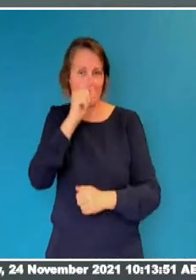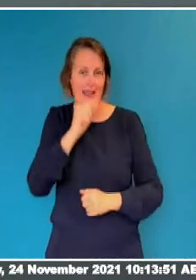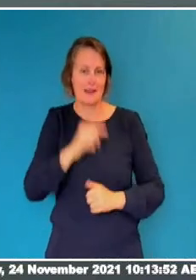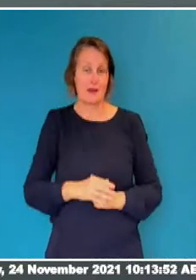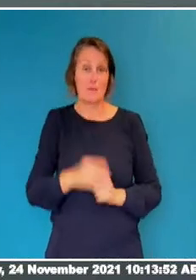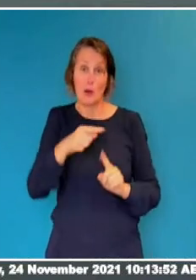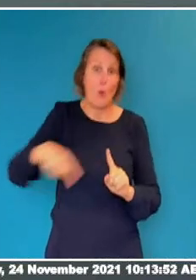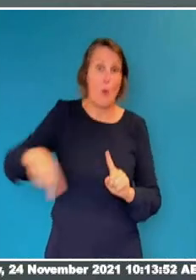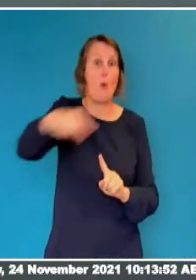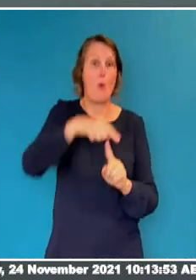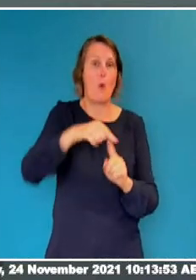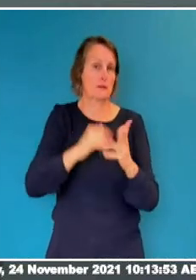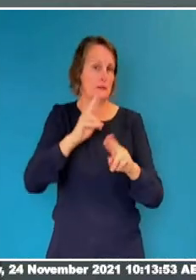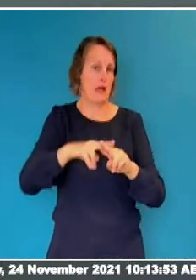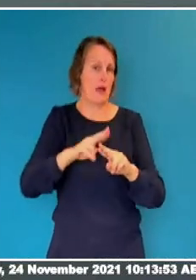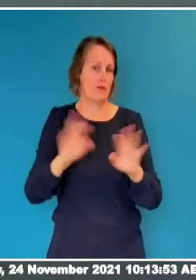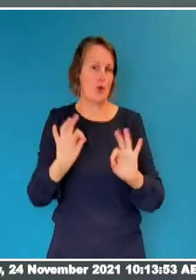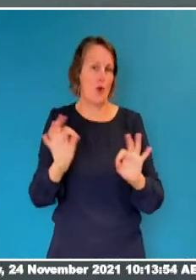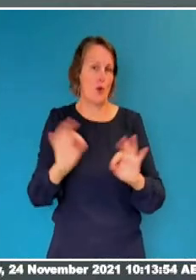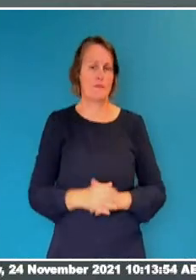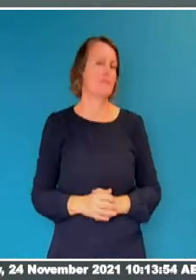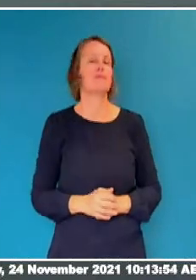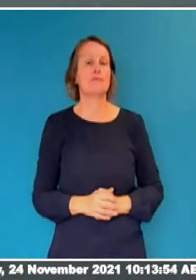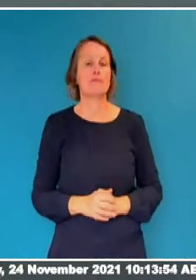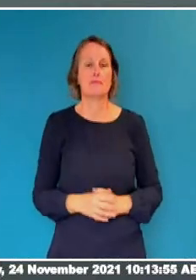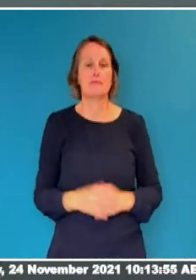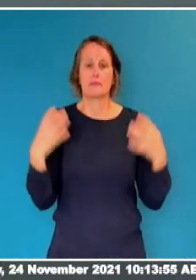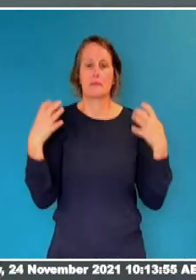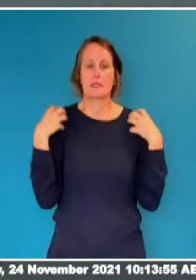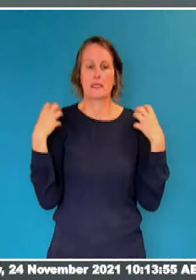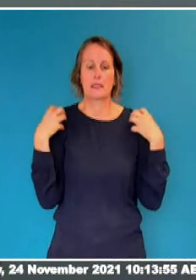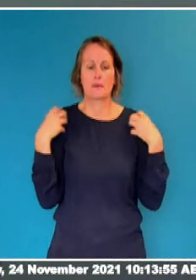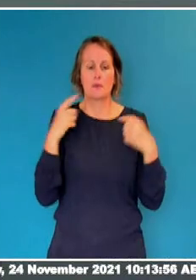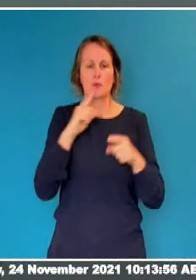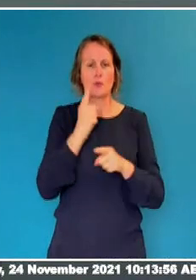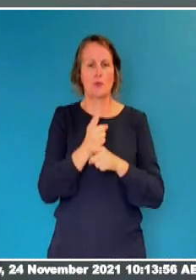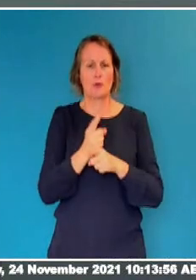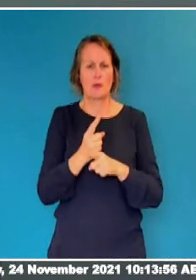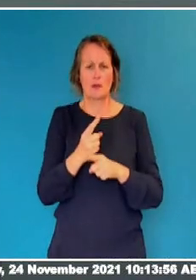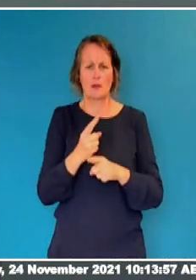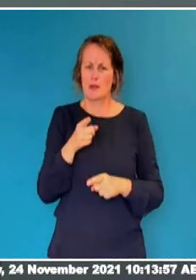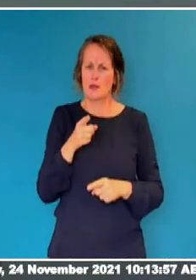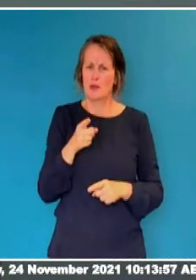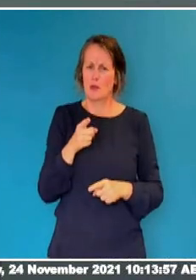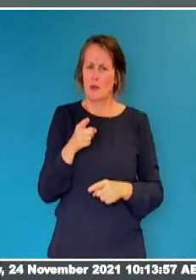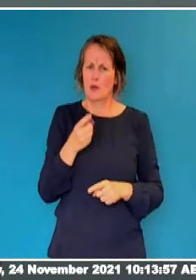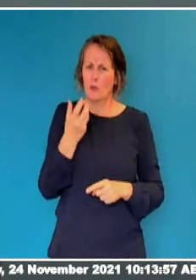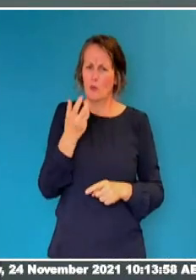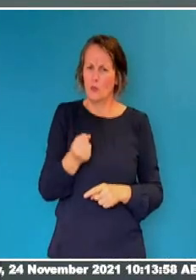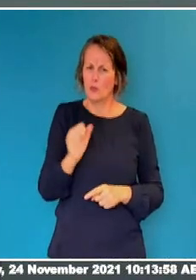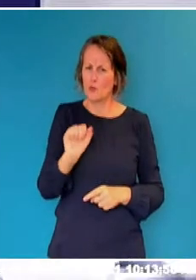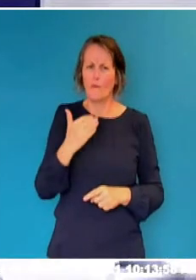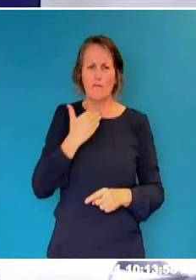does. CHAIR: Mr Cawood, I'm told that your voice is somewhat muffled.